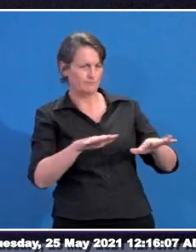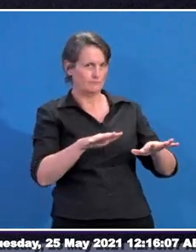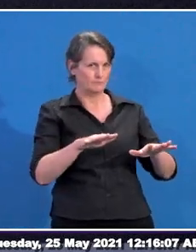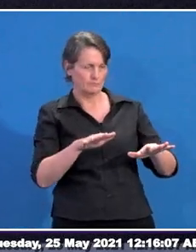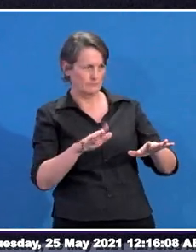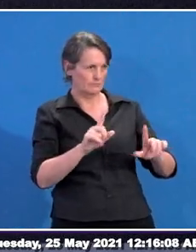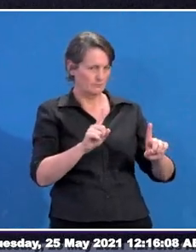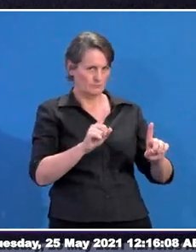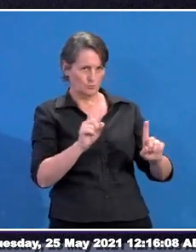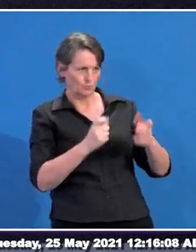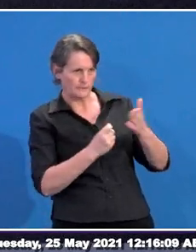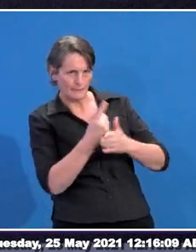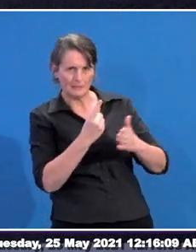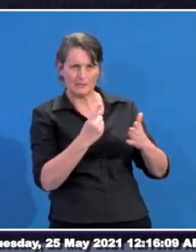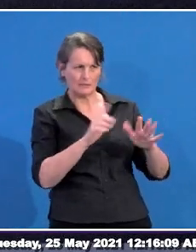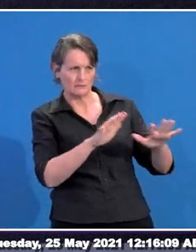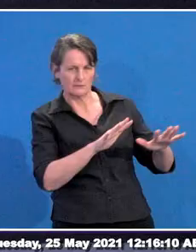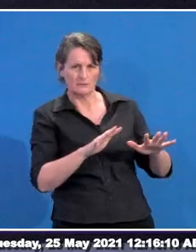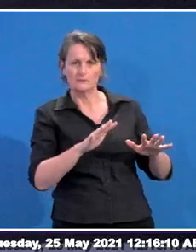Incidents do happen. So, yeah.